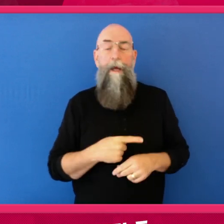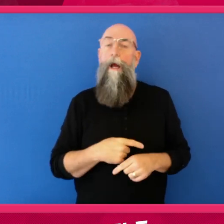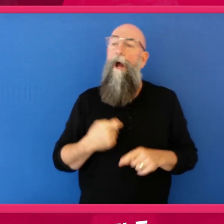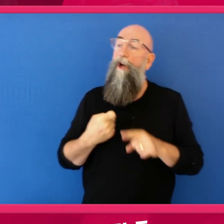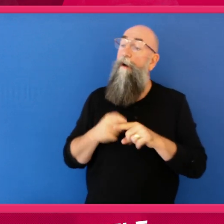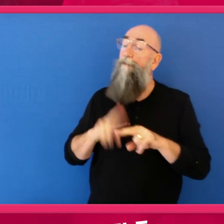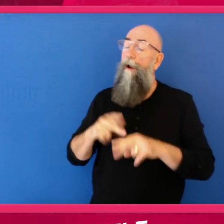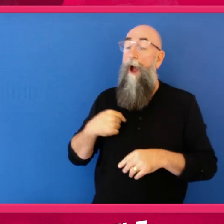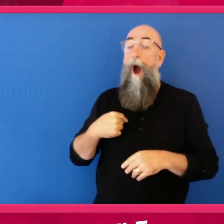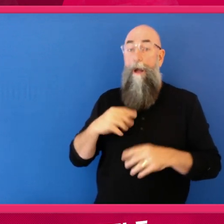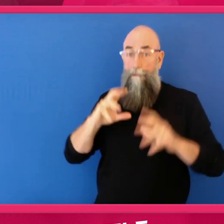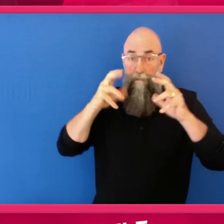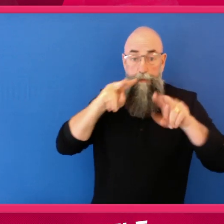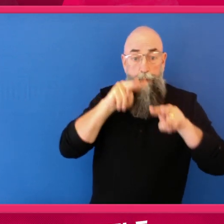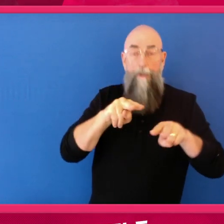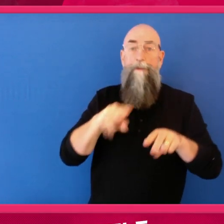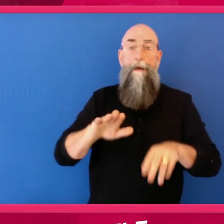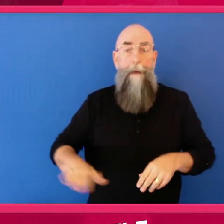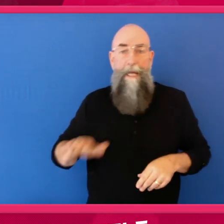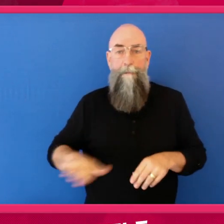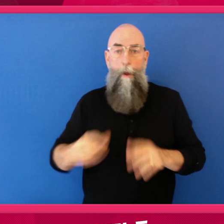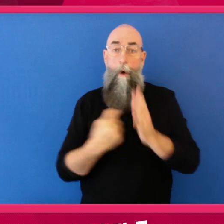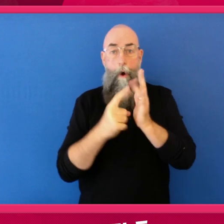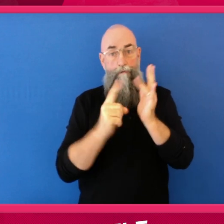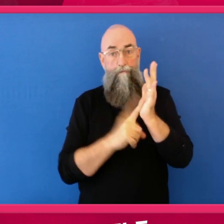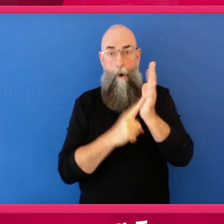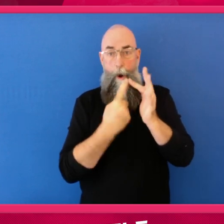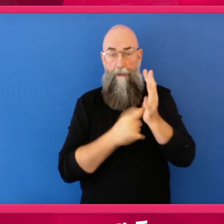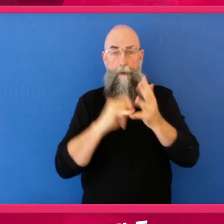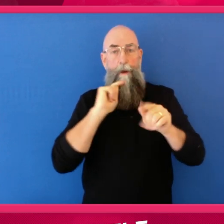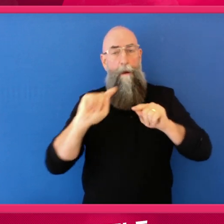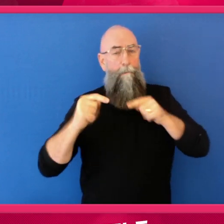basketball team. They are kicking off against Iran and there's a really good vibe. All the